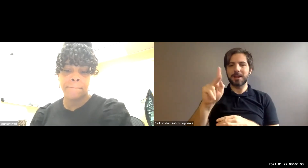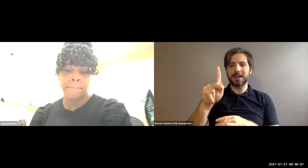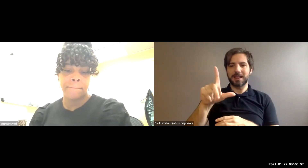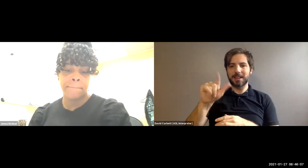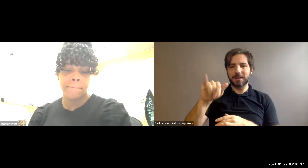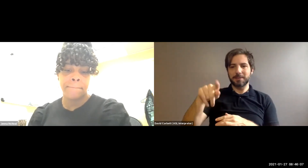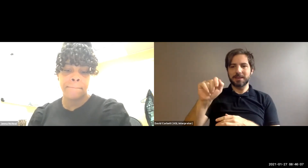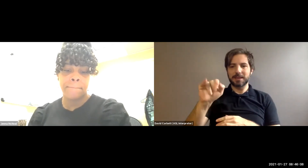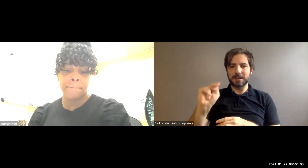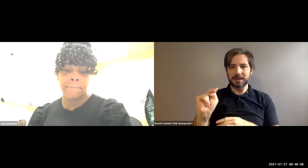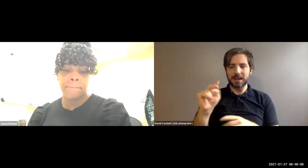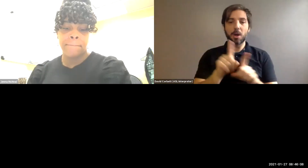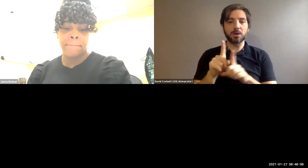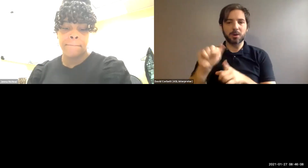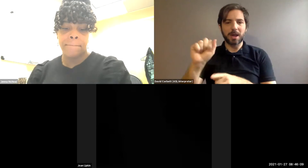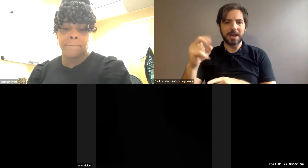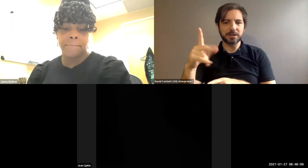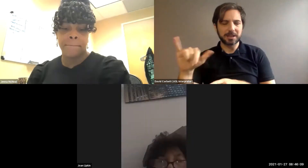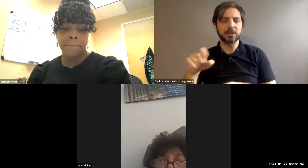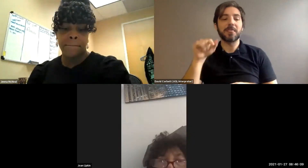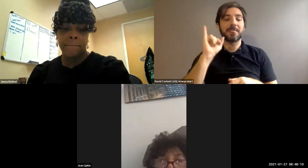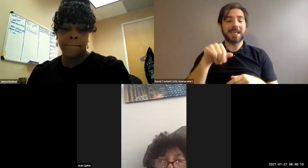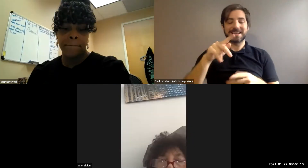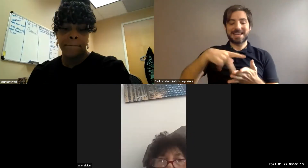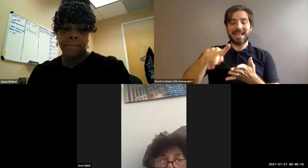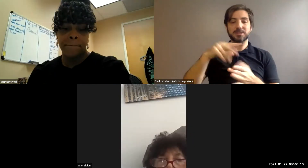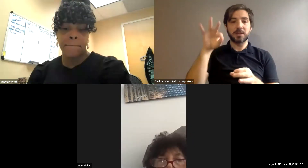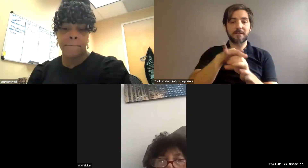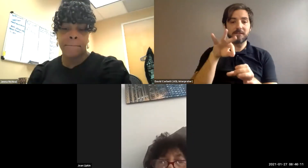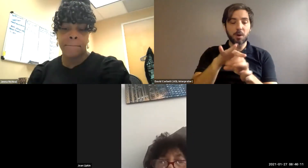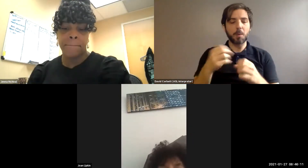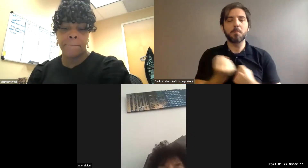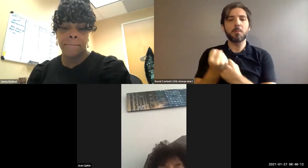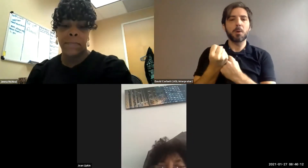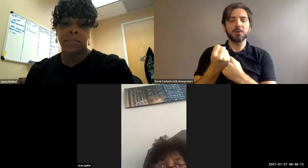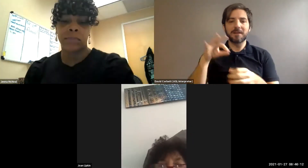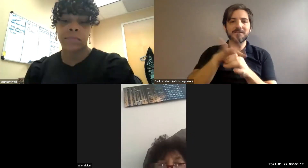Dance the Vote is a non-partisan organization that promotes voter advocacy and registration